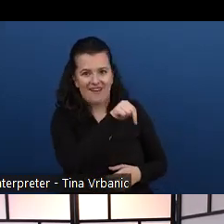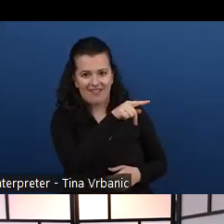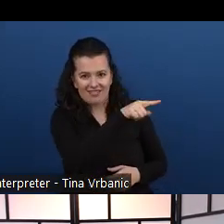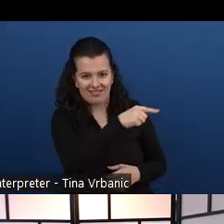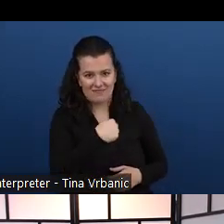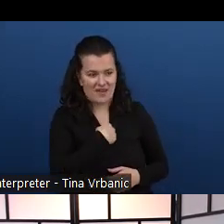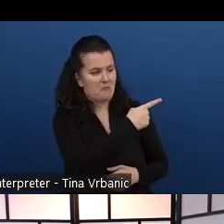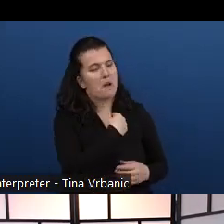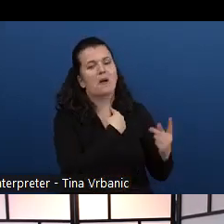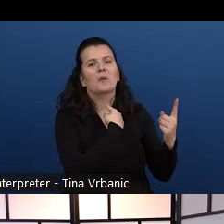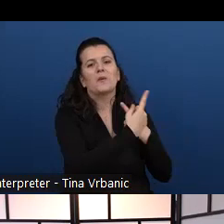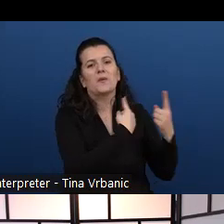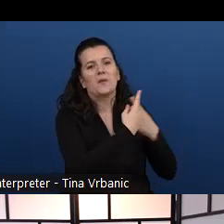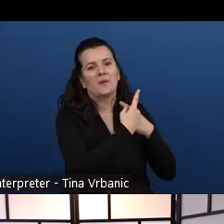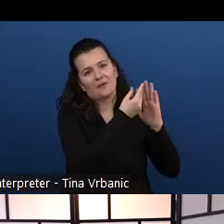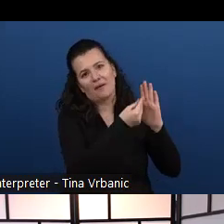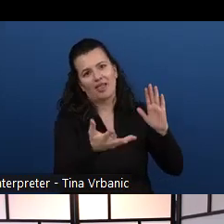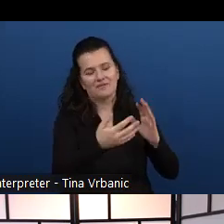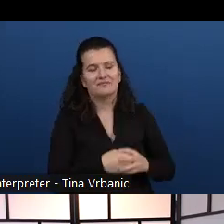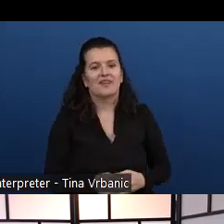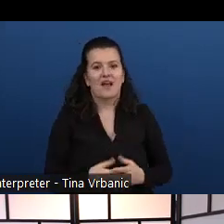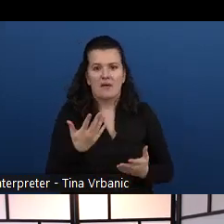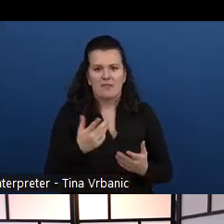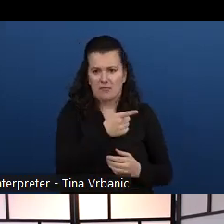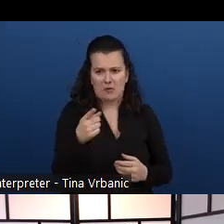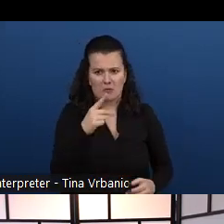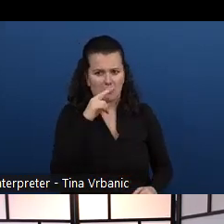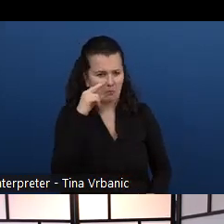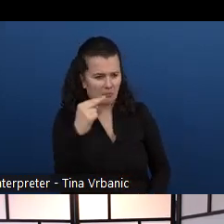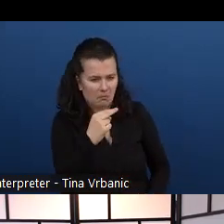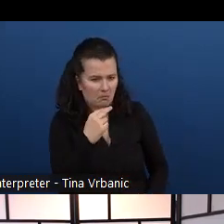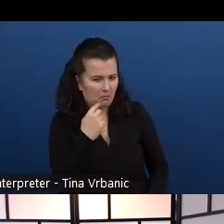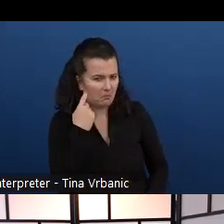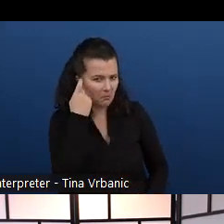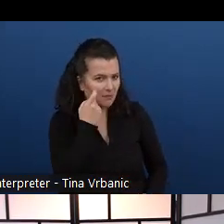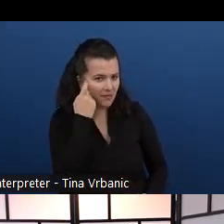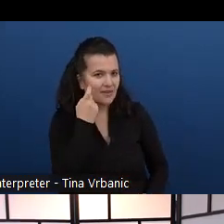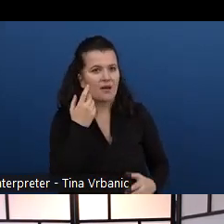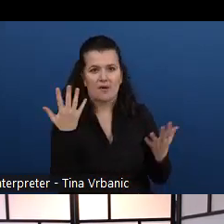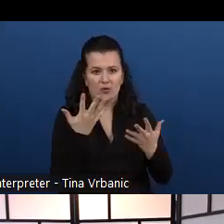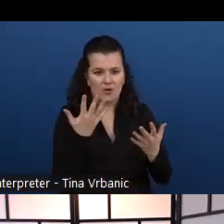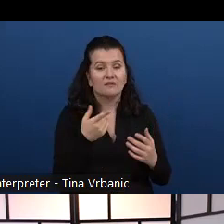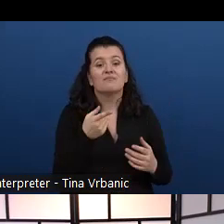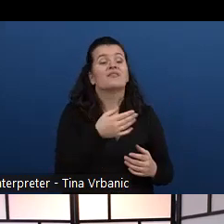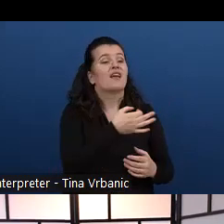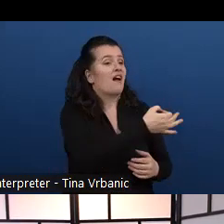a little foggy, maybe, when you're outside. The question was: What's going on in France?